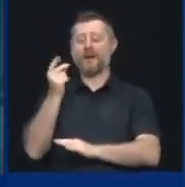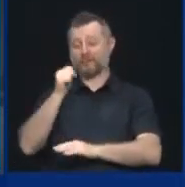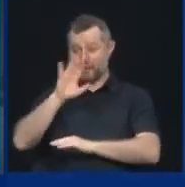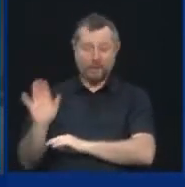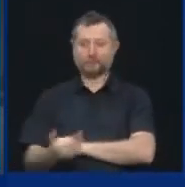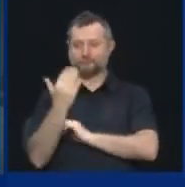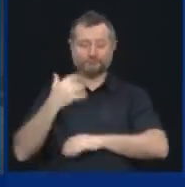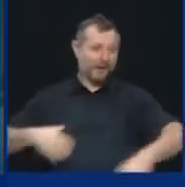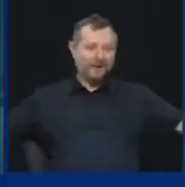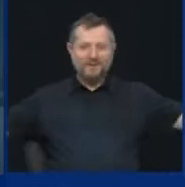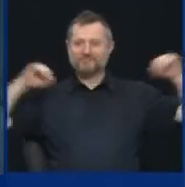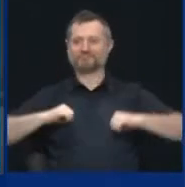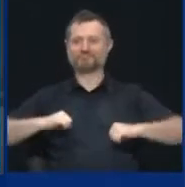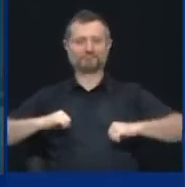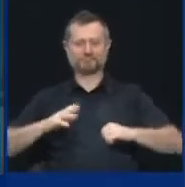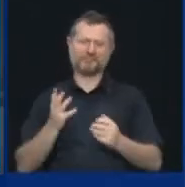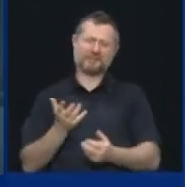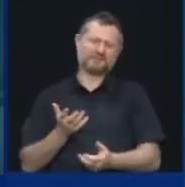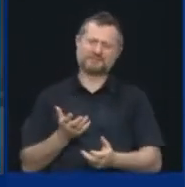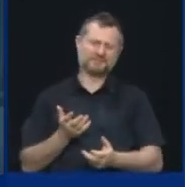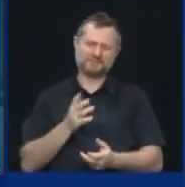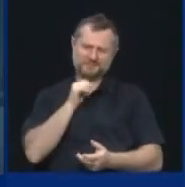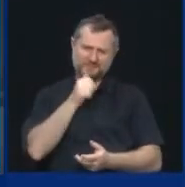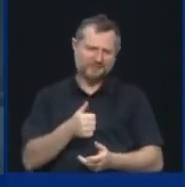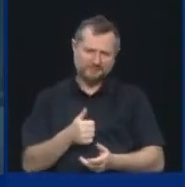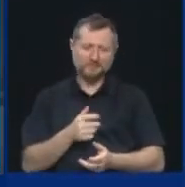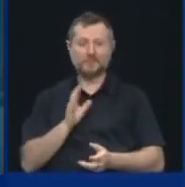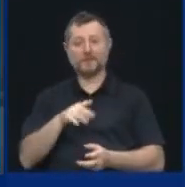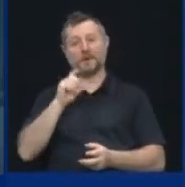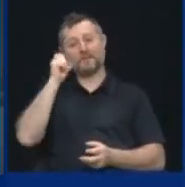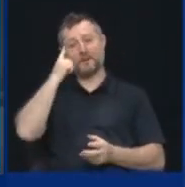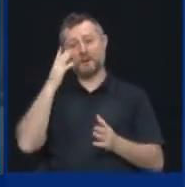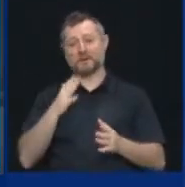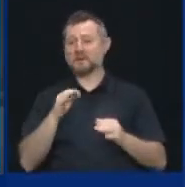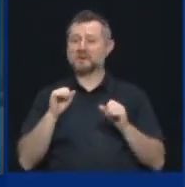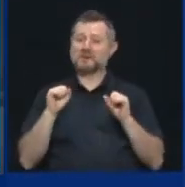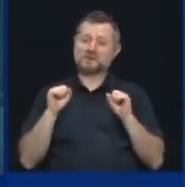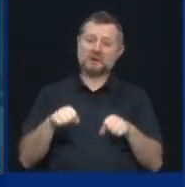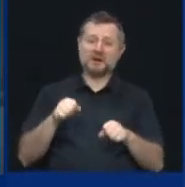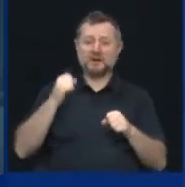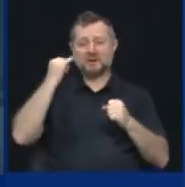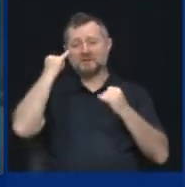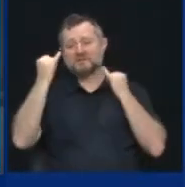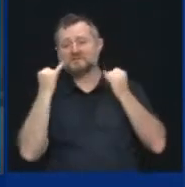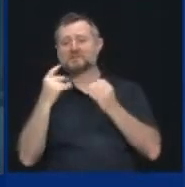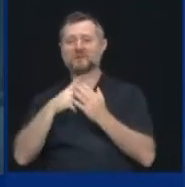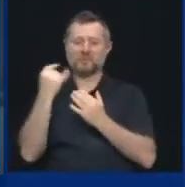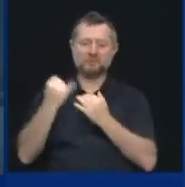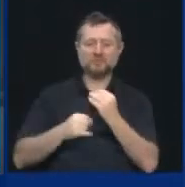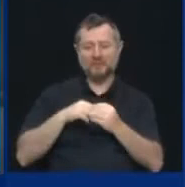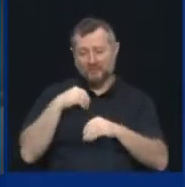ITS I NOT SPONTANEOUS. GOVERNMENT CAN COME UP WITH BIG PROJECTS TO SPURHE T ECONOMY,